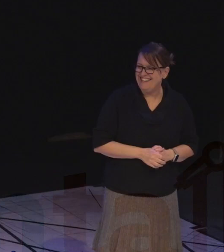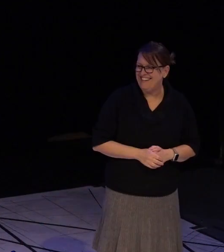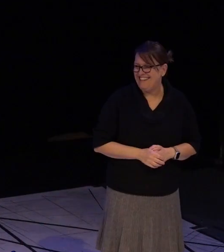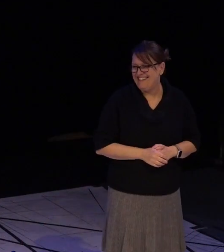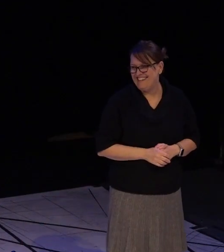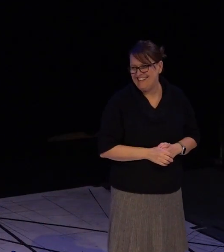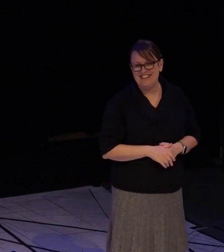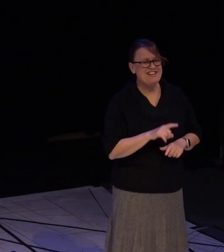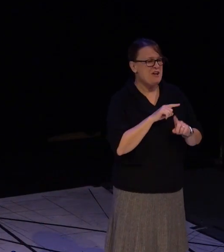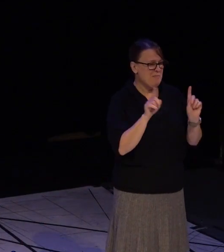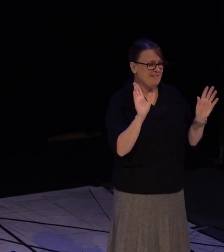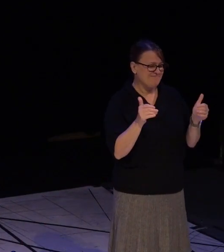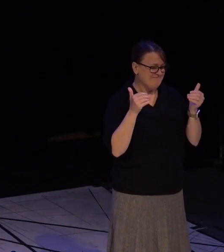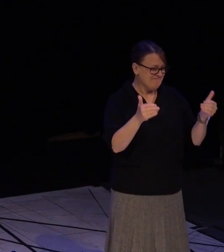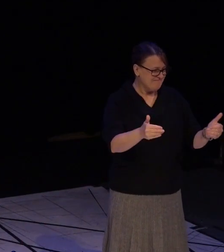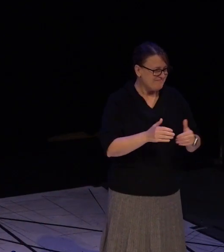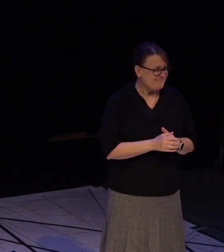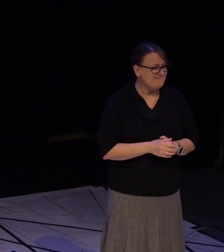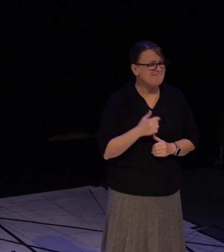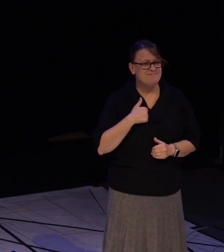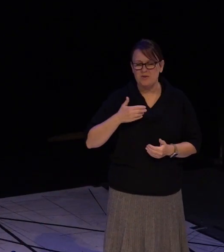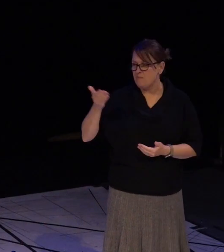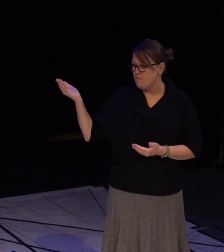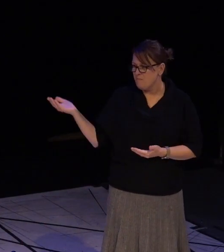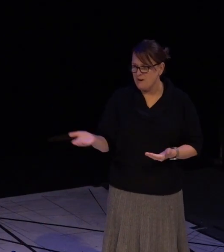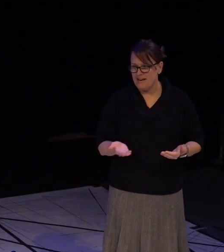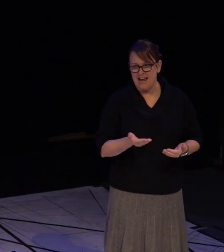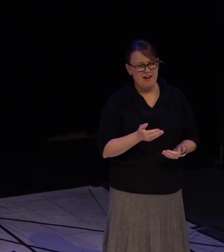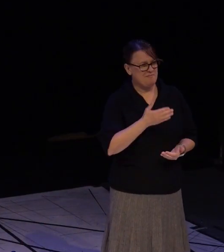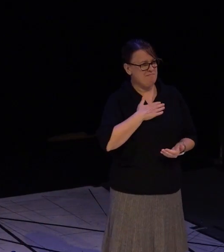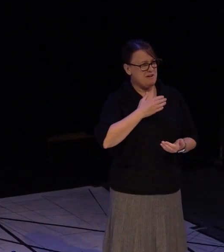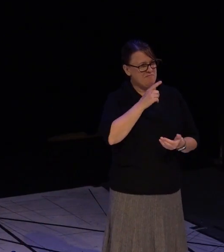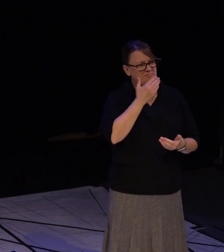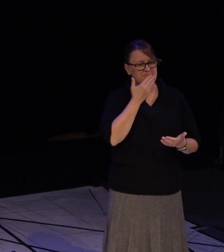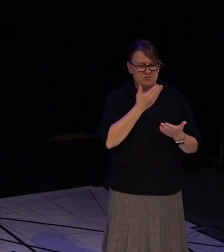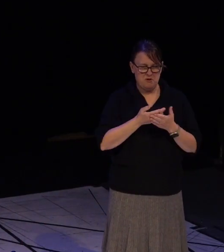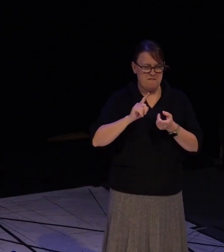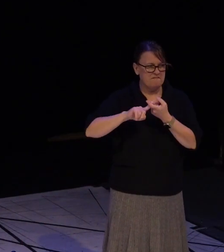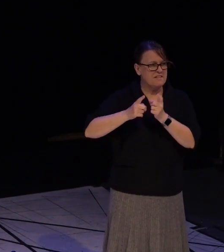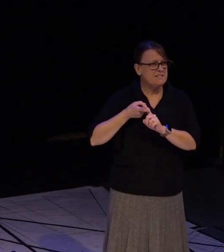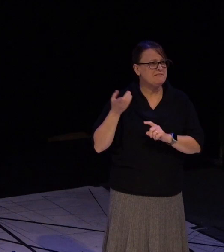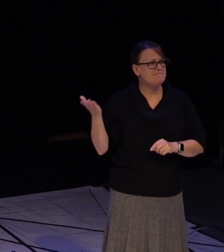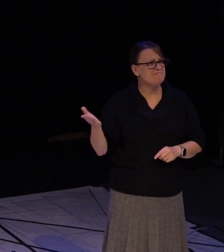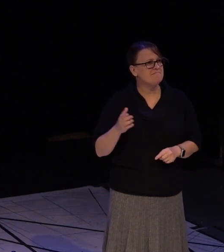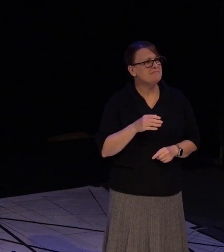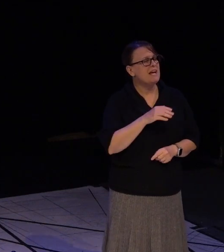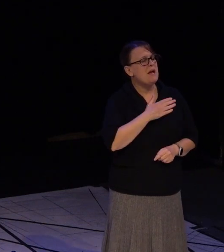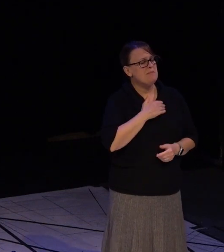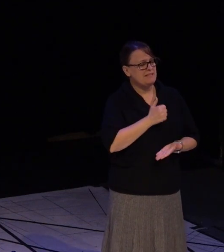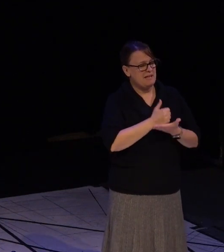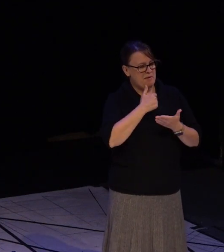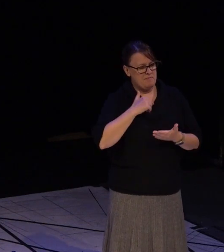Well, moving right along, I wanna bring out a really good friend of mine. Ladies and gentlemen, please help me welcome